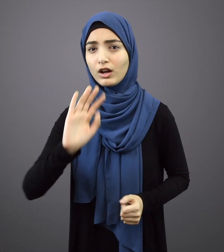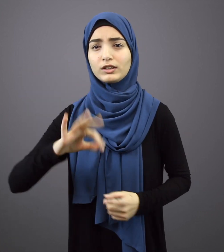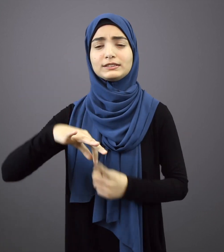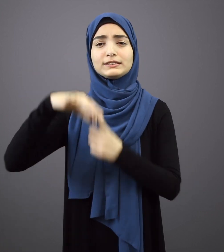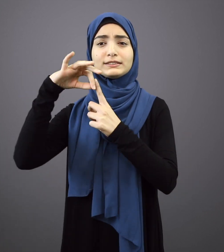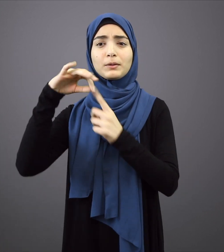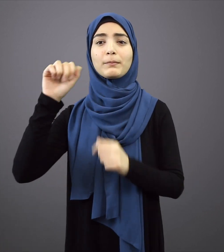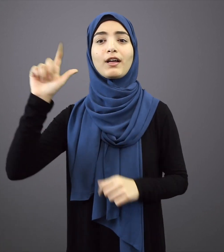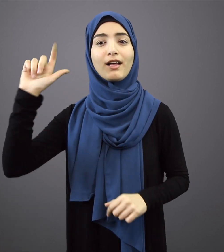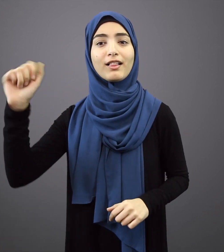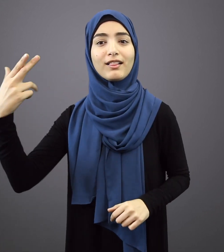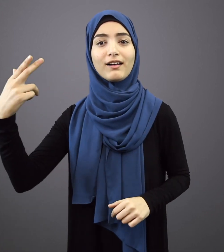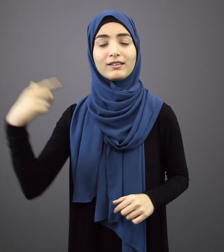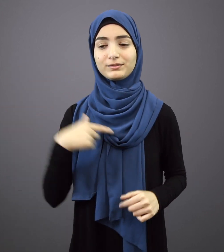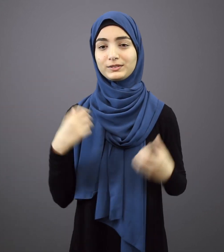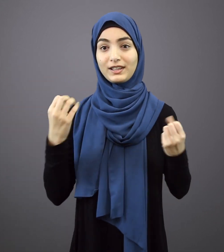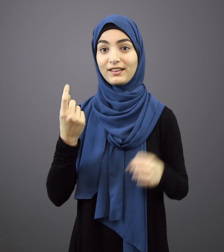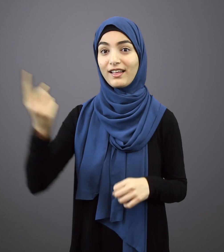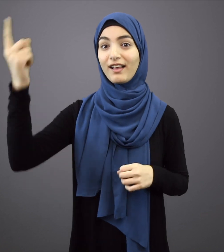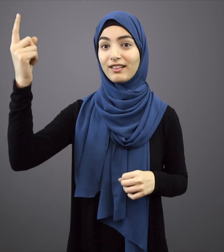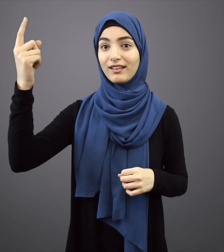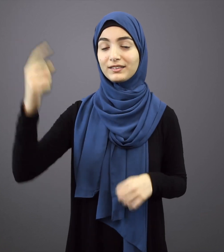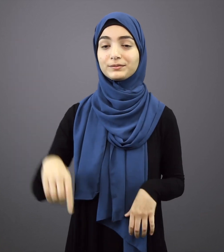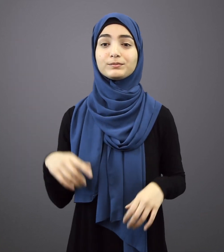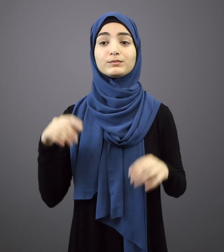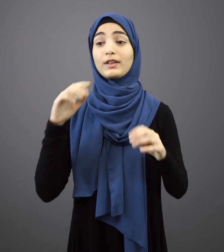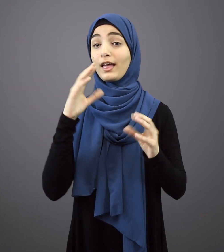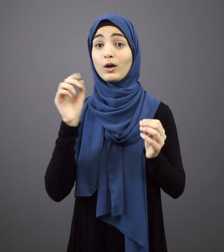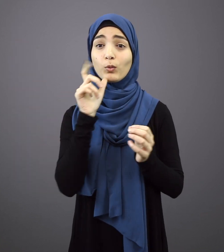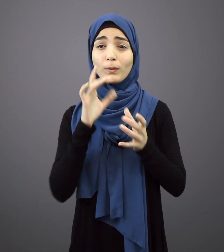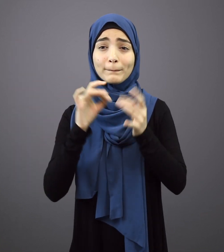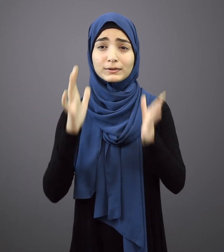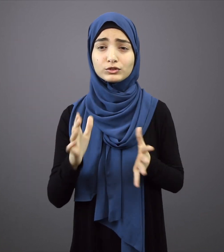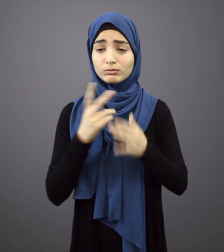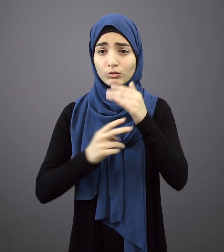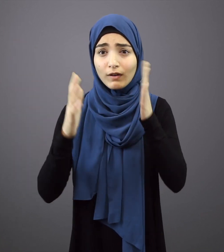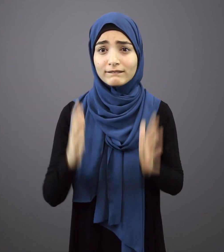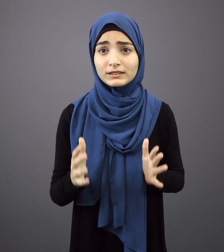That there is no other God except "Allah" (Arabic name for God) And who's the messenger of Allah?